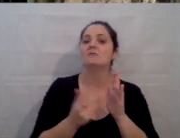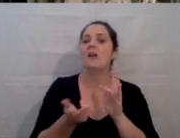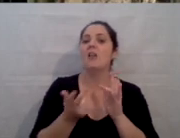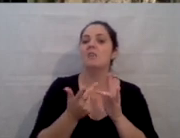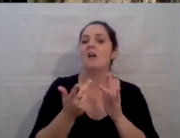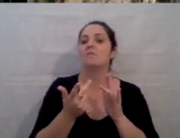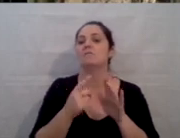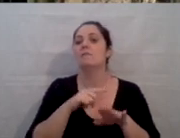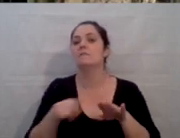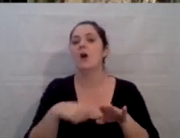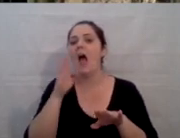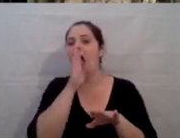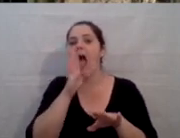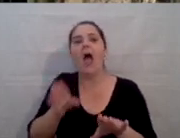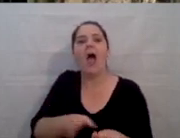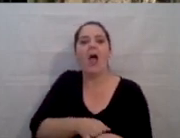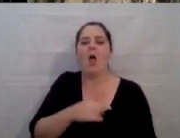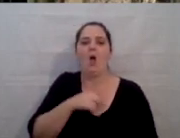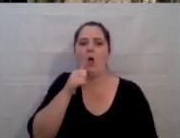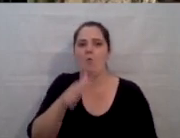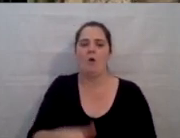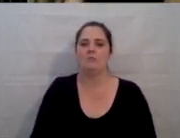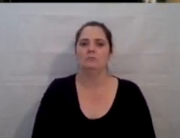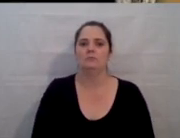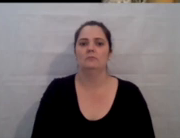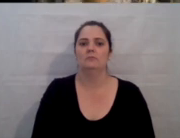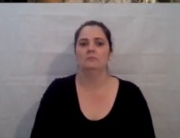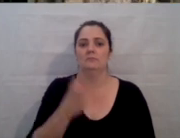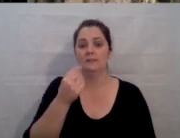Okay and I could keep going but I will just step away from that so you can see